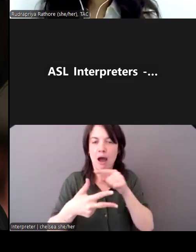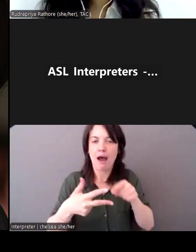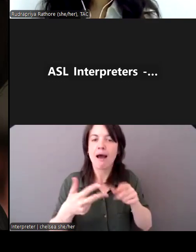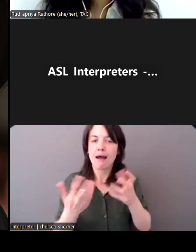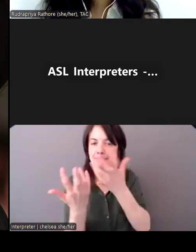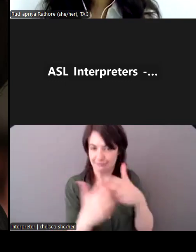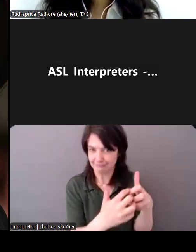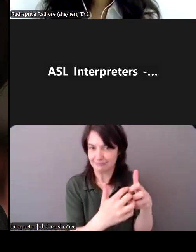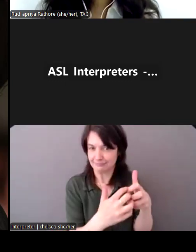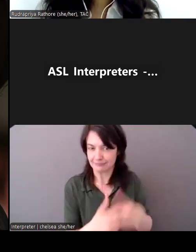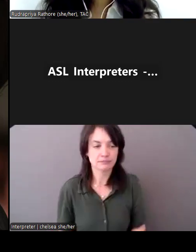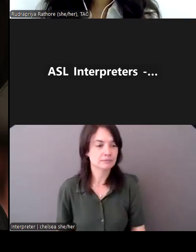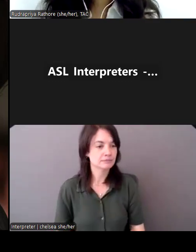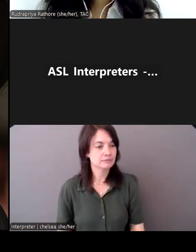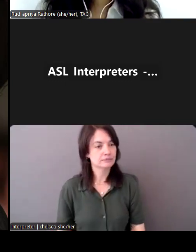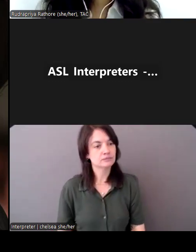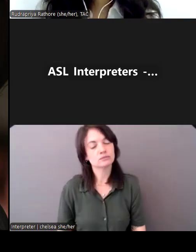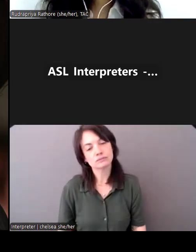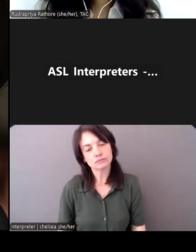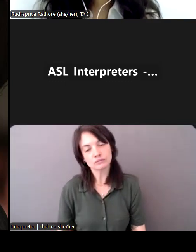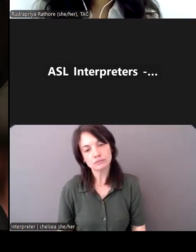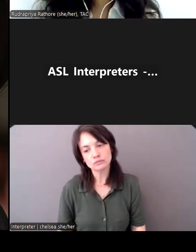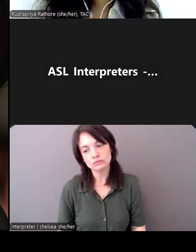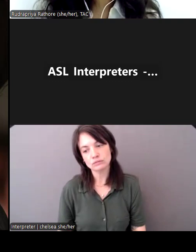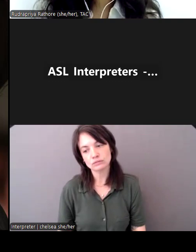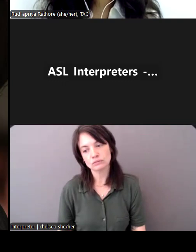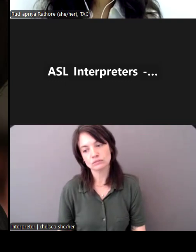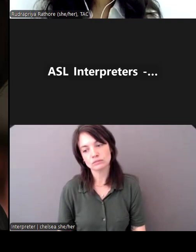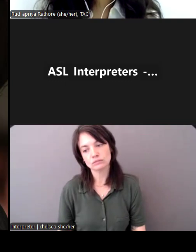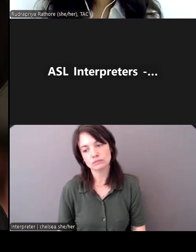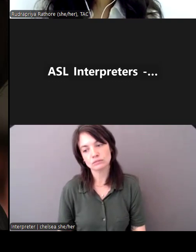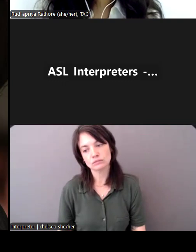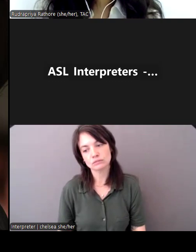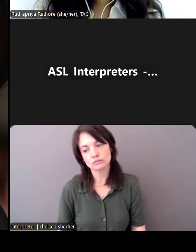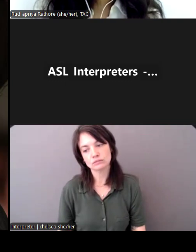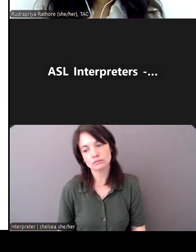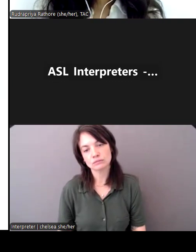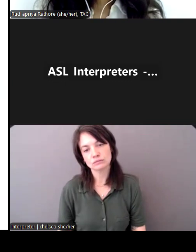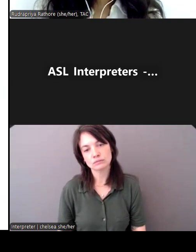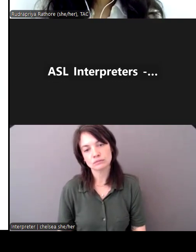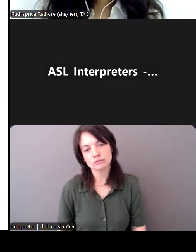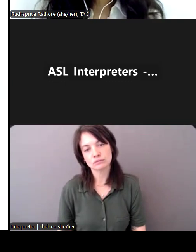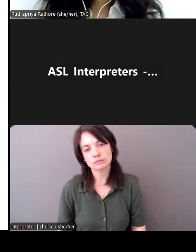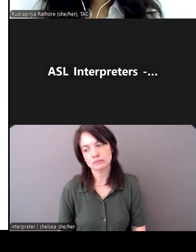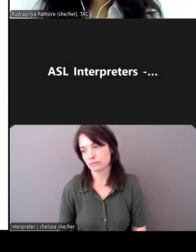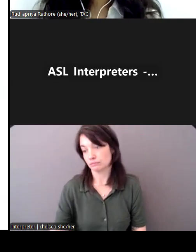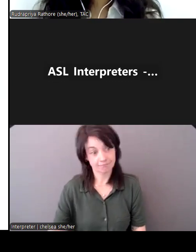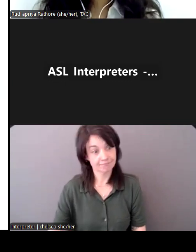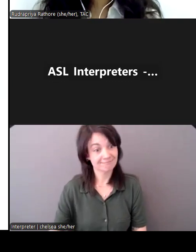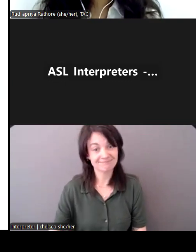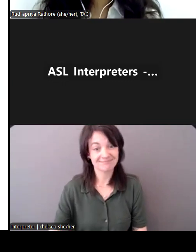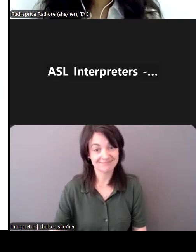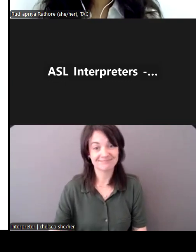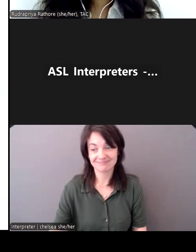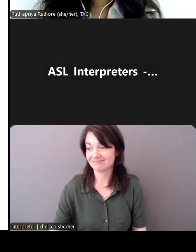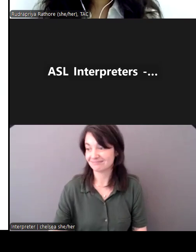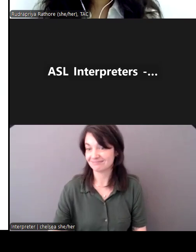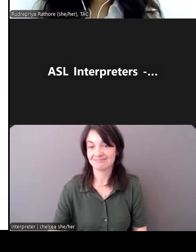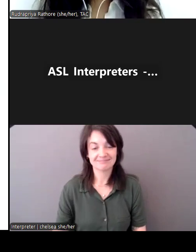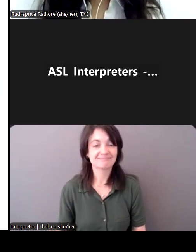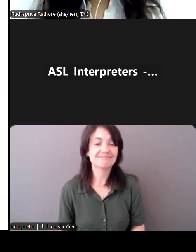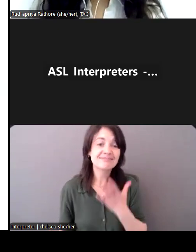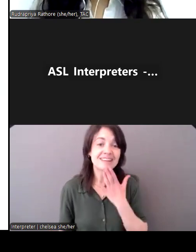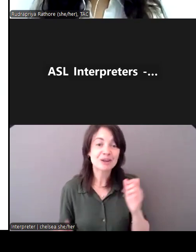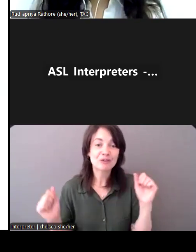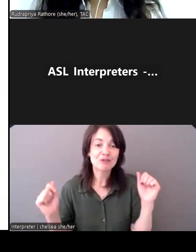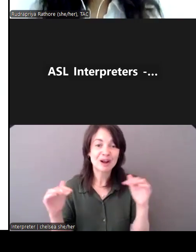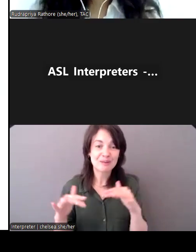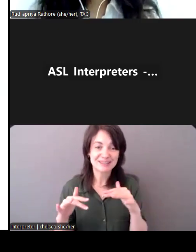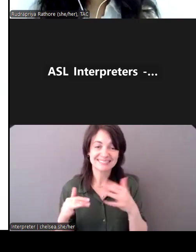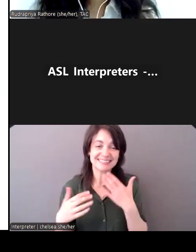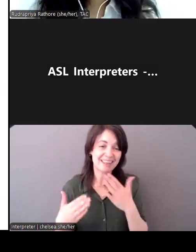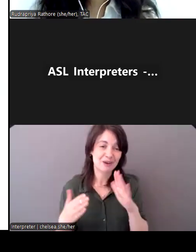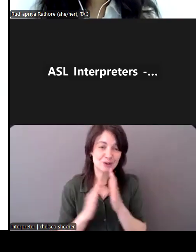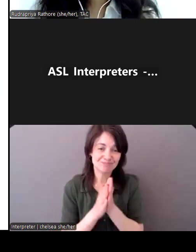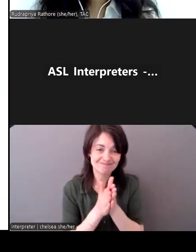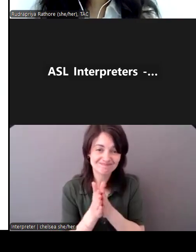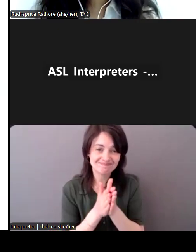for hey thank you so much for being here and for your interest in our programs